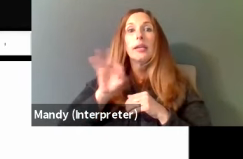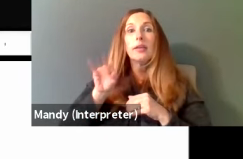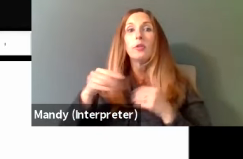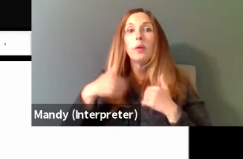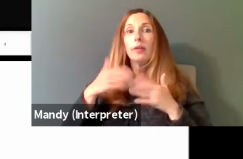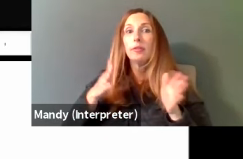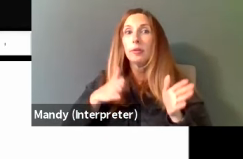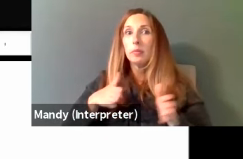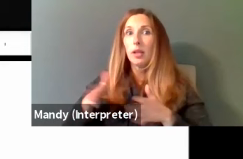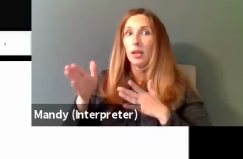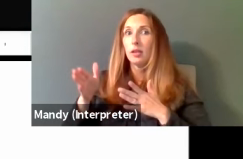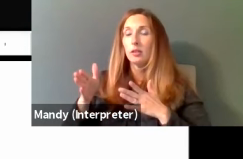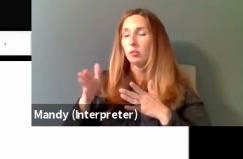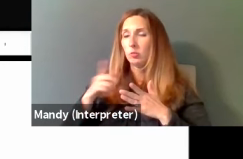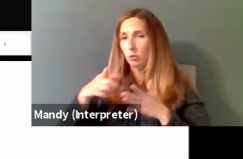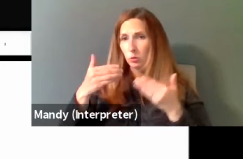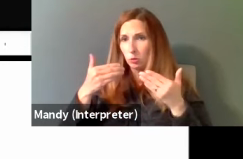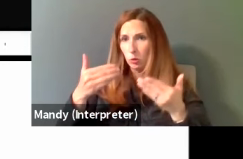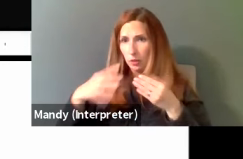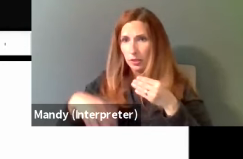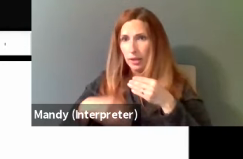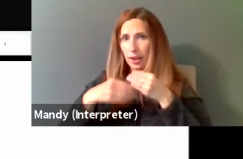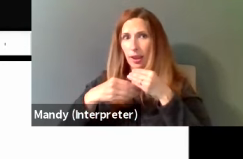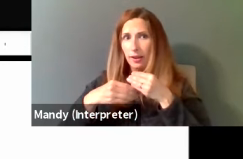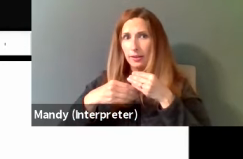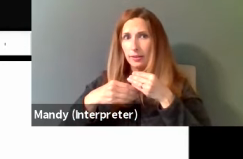and just add it as exhibits to the back of your plan.